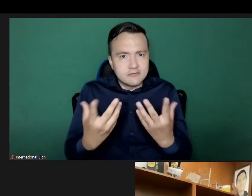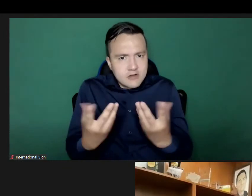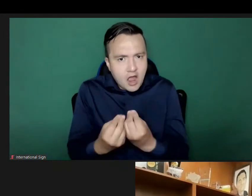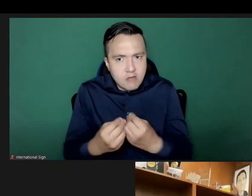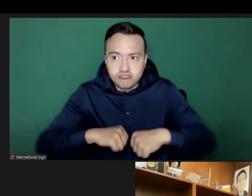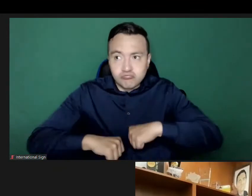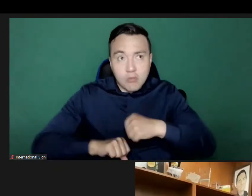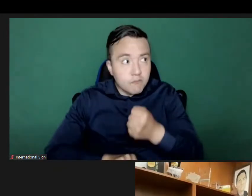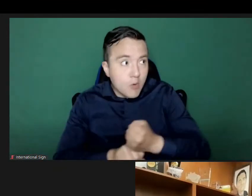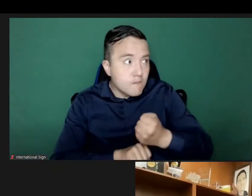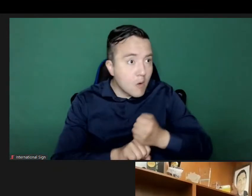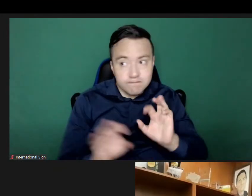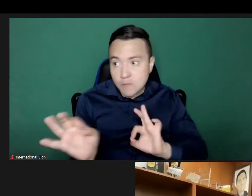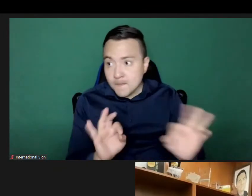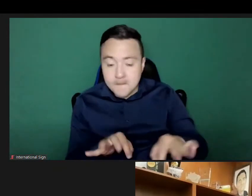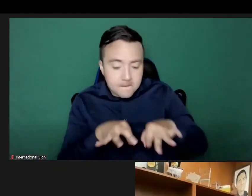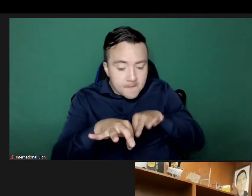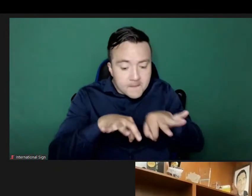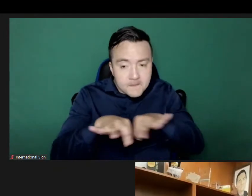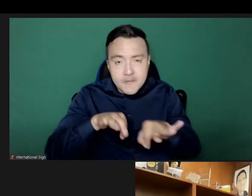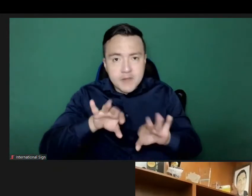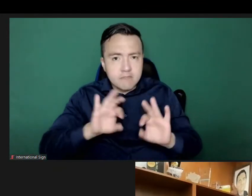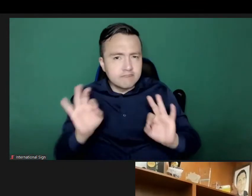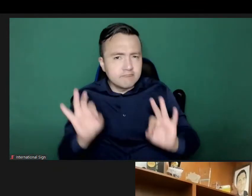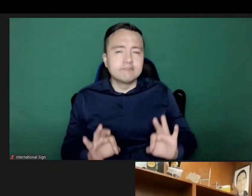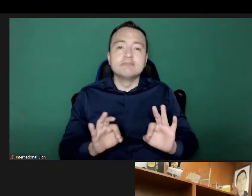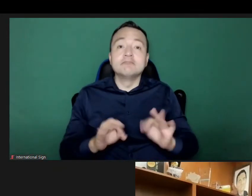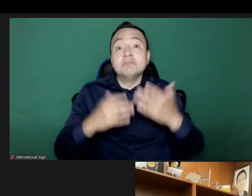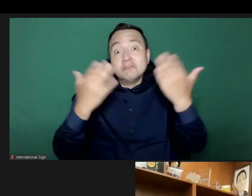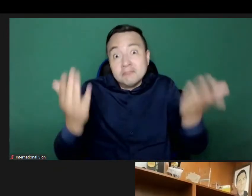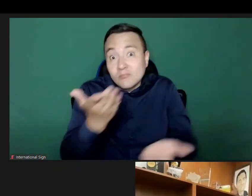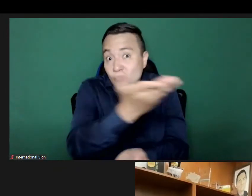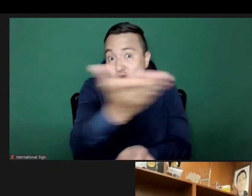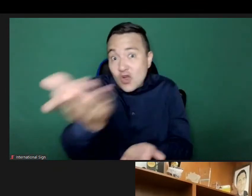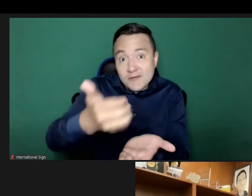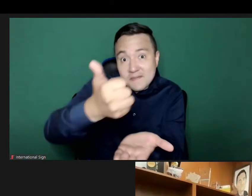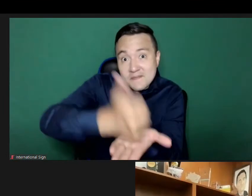one of you, the participants, without whom this would not have been possible.